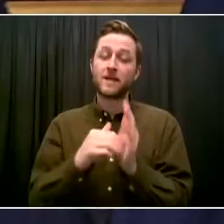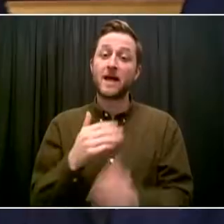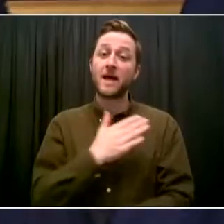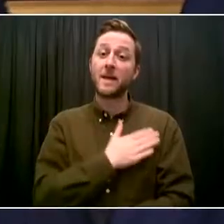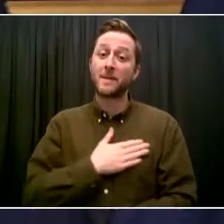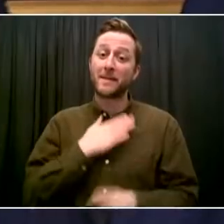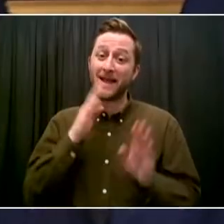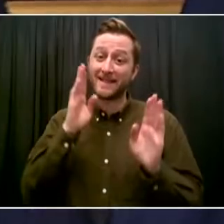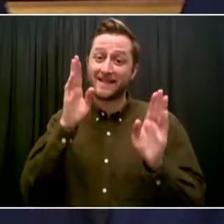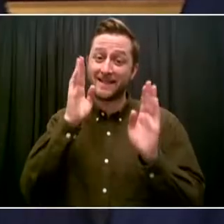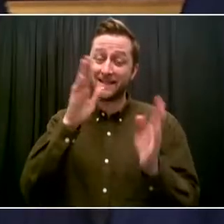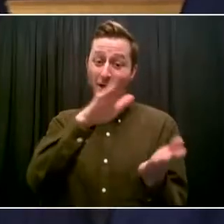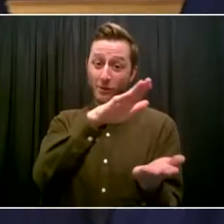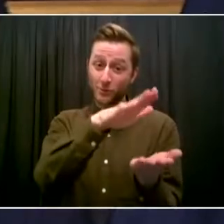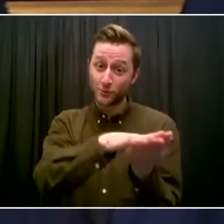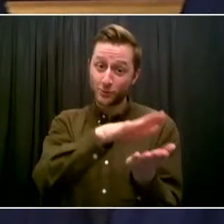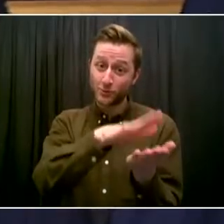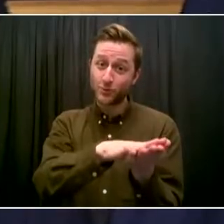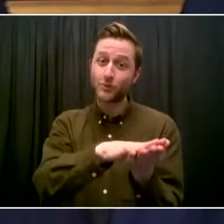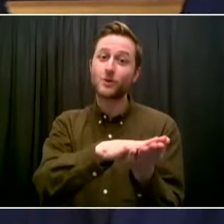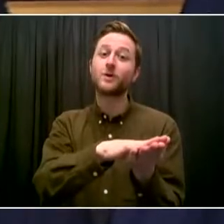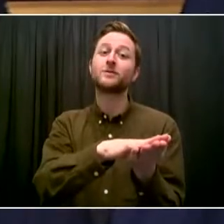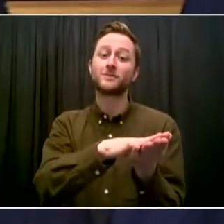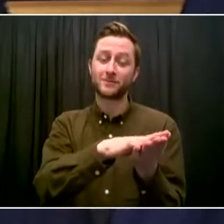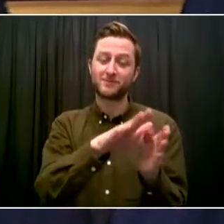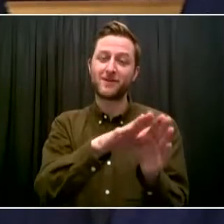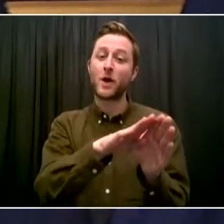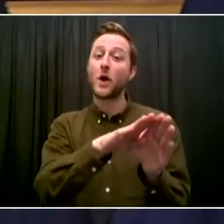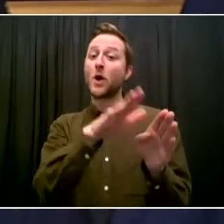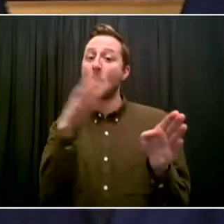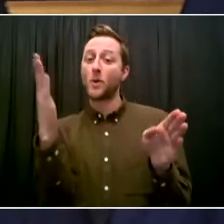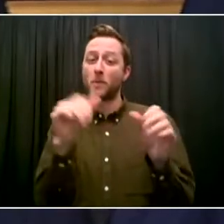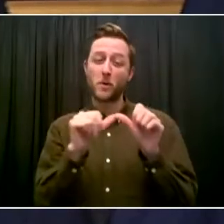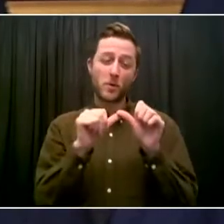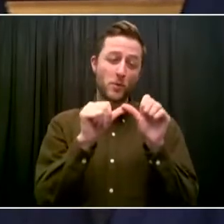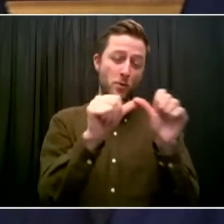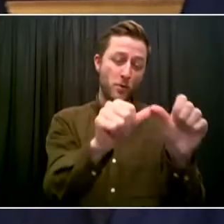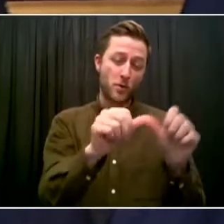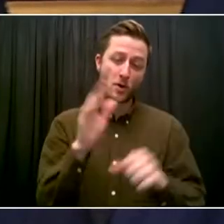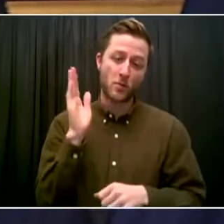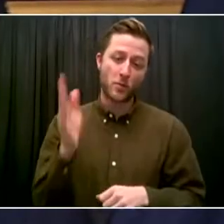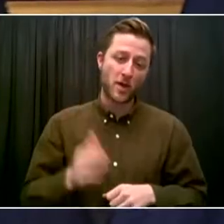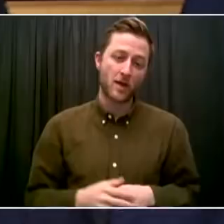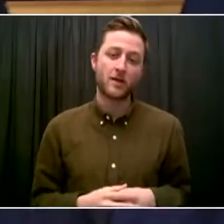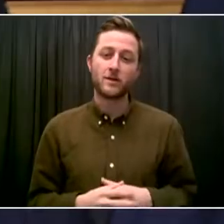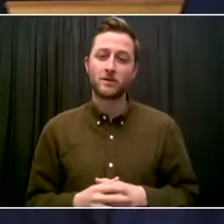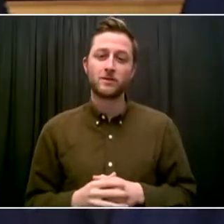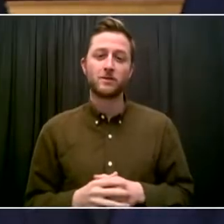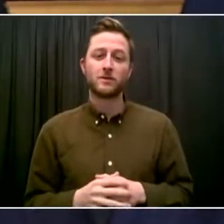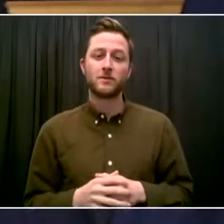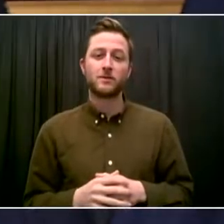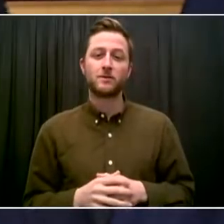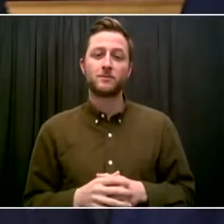WE ARE NOT GOING TODO ANYTHING THAT IS GOING TO STOP OUR CHILDREN FROM COMING INTO SCHOOLS. WE HAVE SAID THIS OVER AND OVER